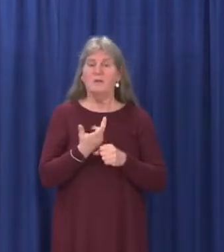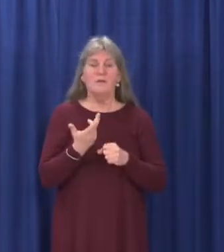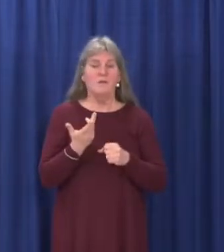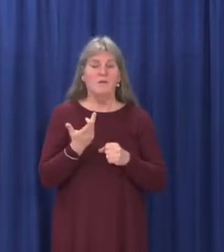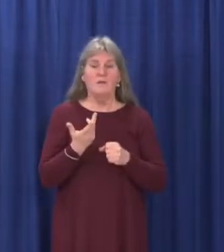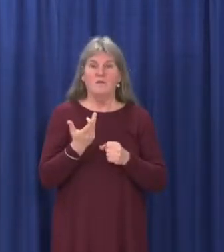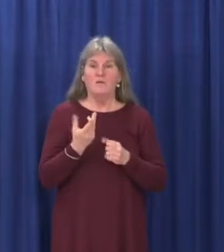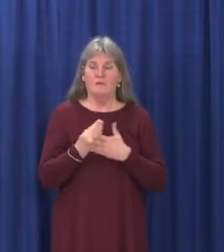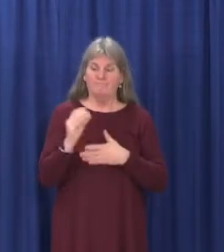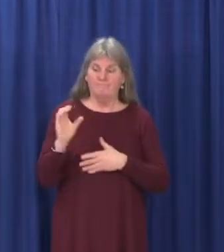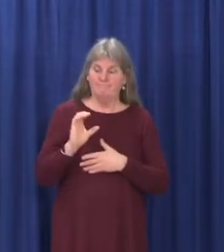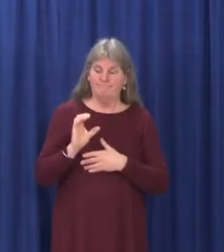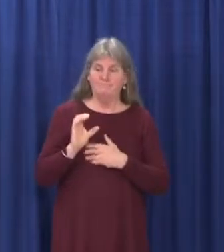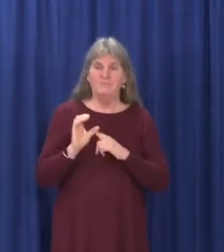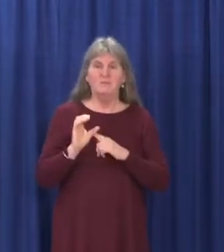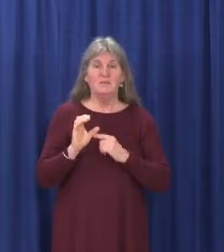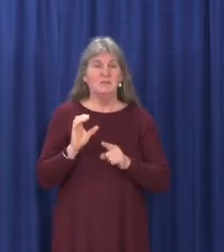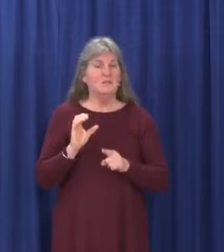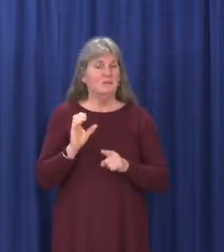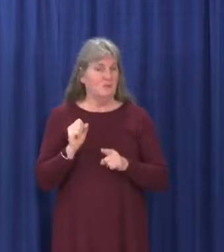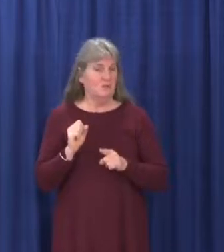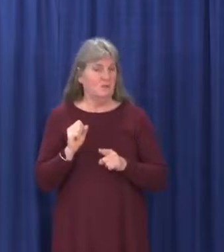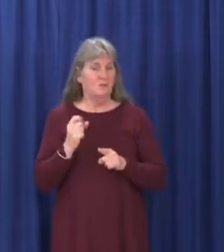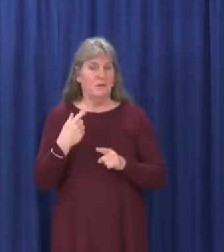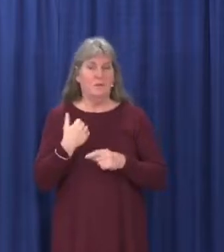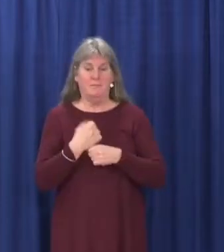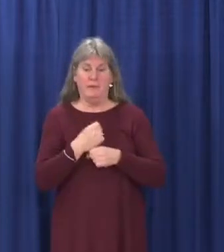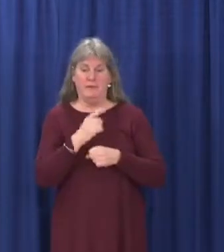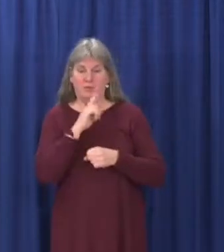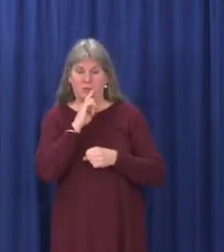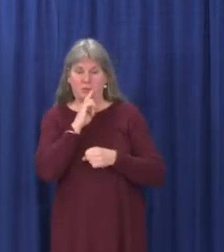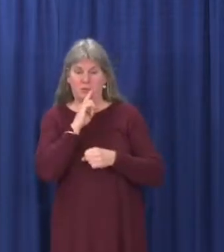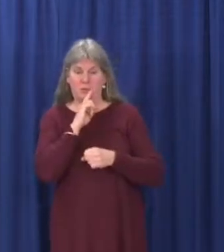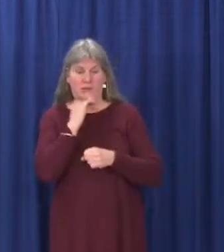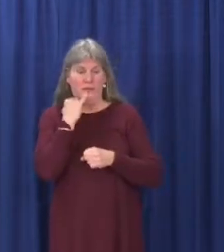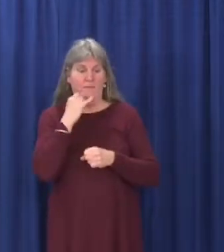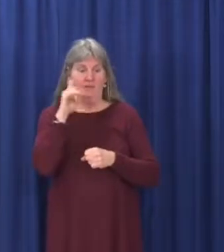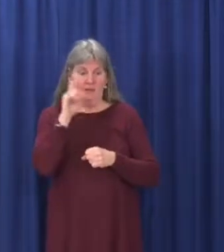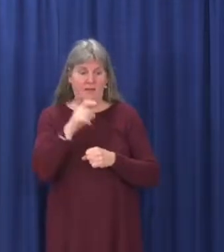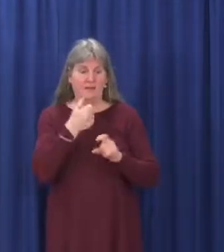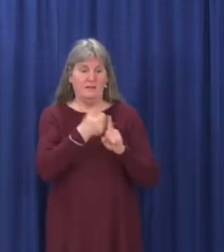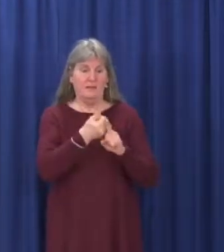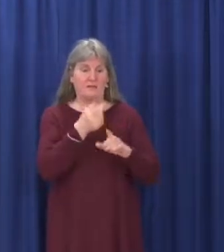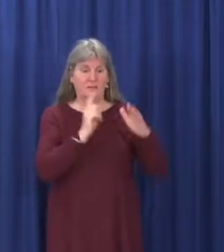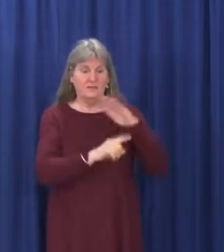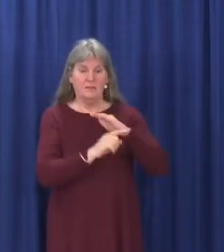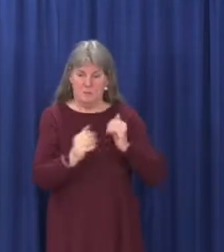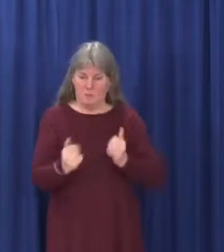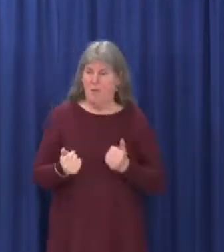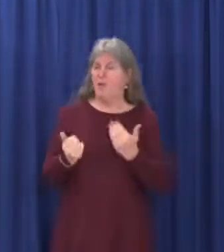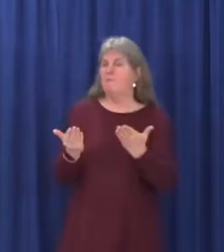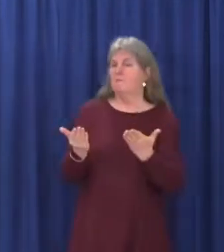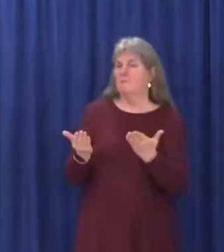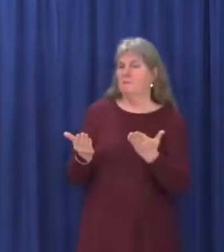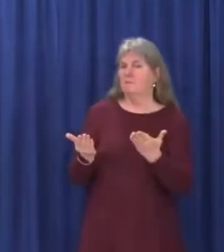we've worked to ensure that people, when they have the necessary needs to do that. And so I think that, with that announcement,